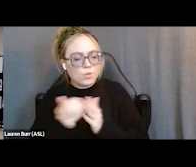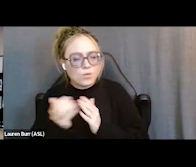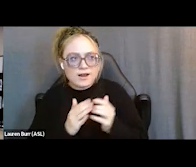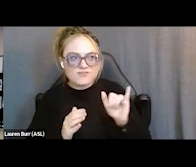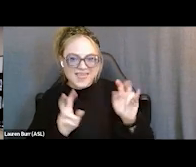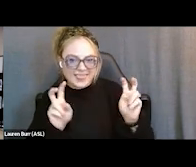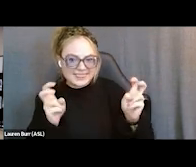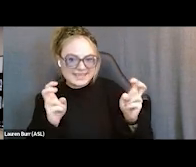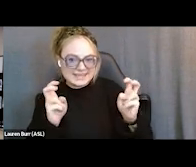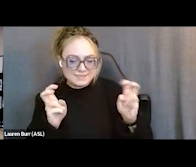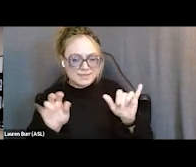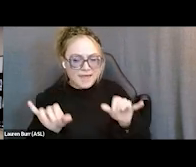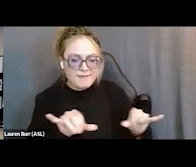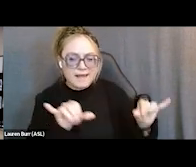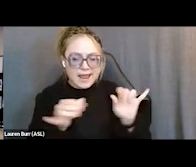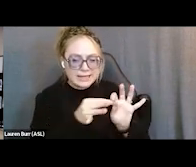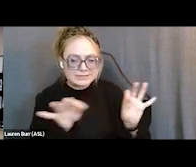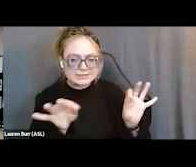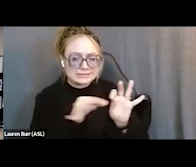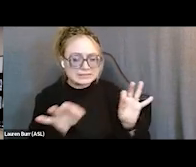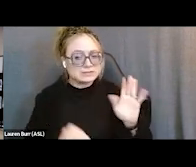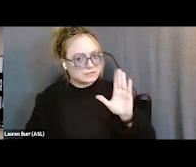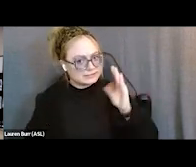Right? Or if they seem stressed, "You seem pretty stressed right now."